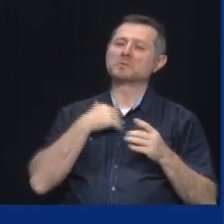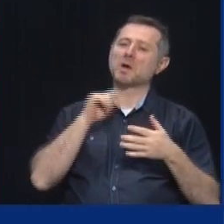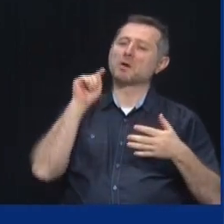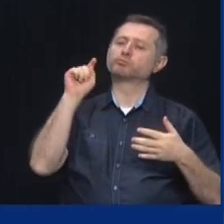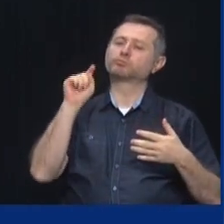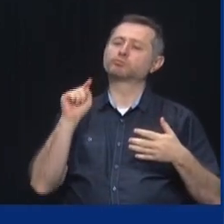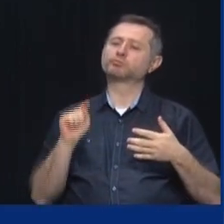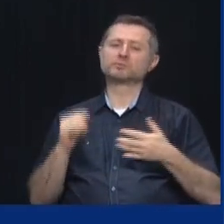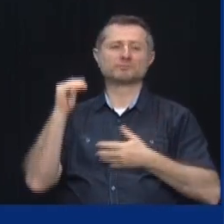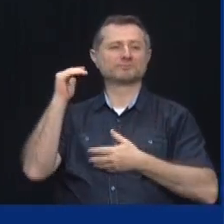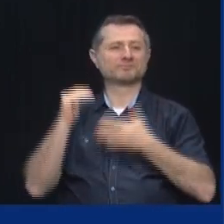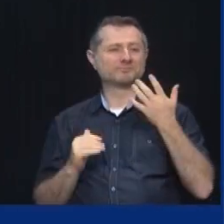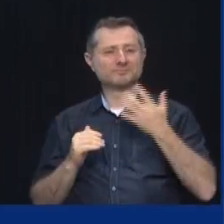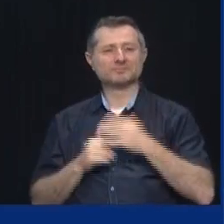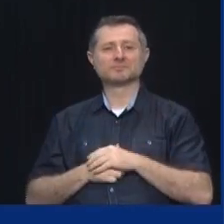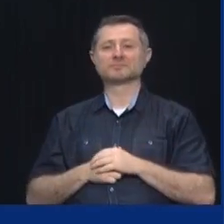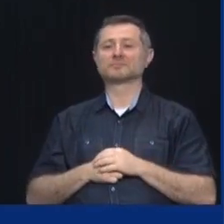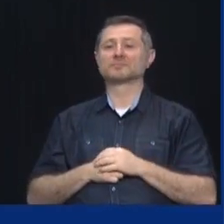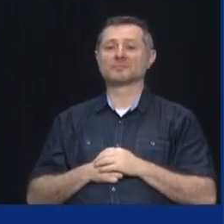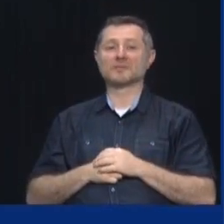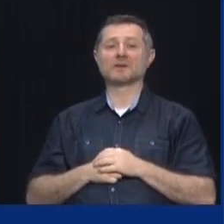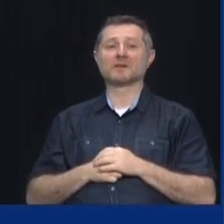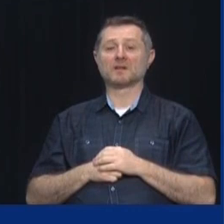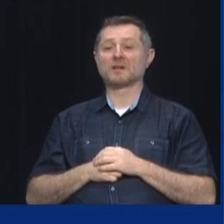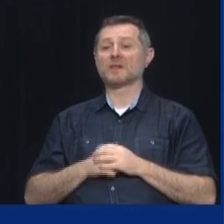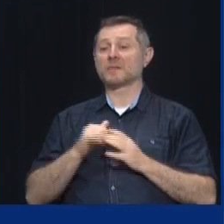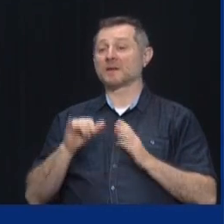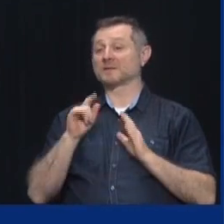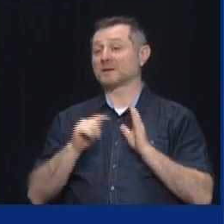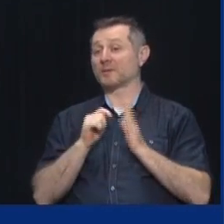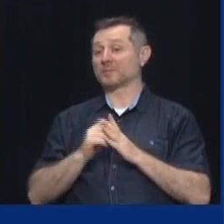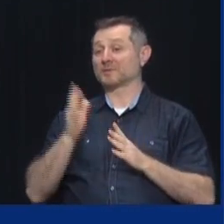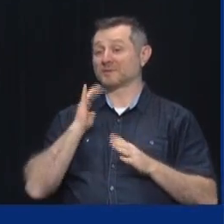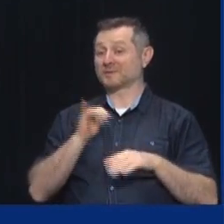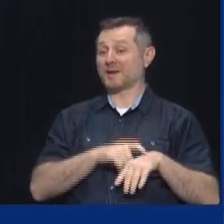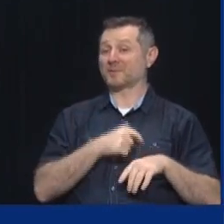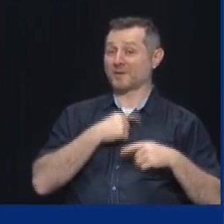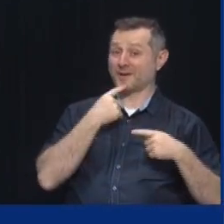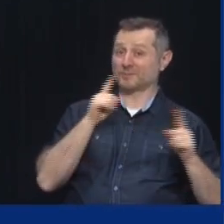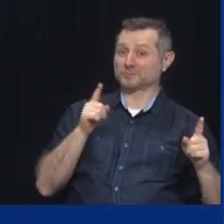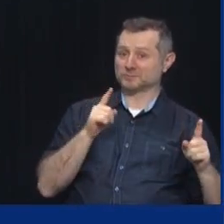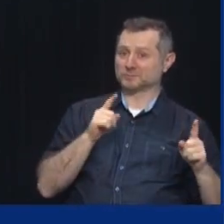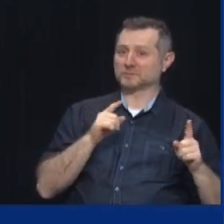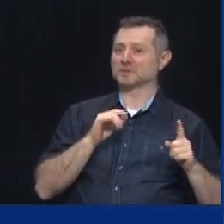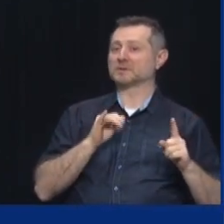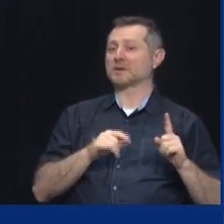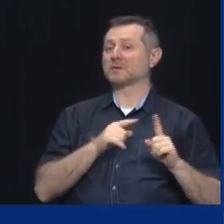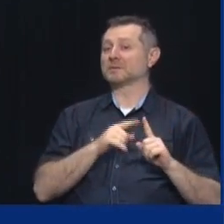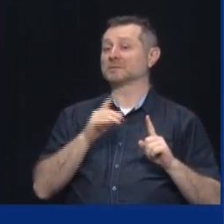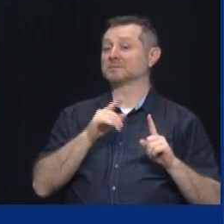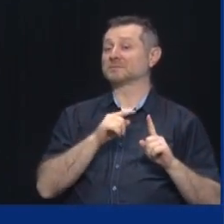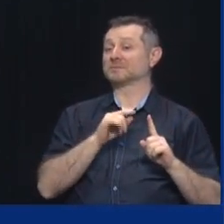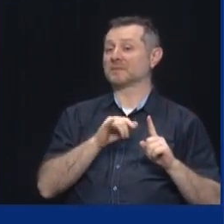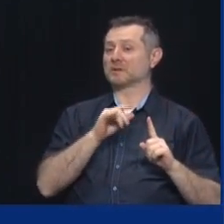WE'RE GOING TO START WITH THE NEW YORK STATE FAIR. WE ANNOUNCED GUIDANCE FOR THE